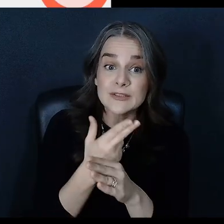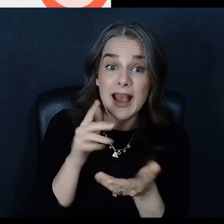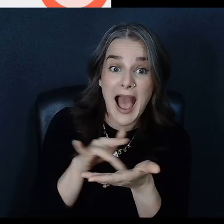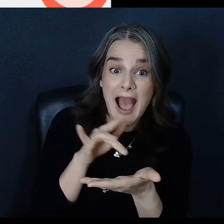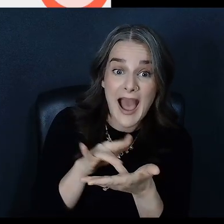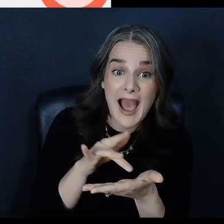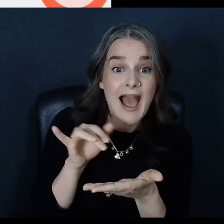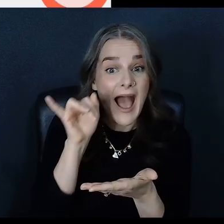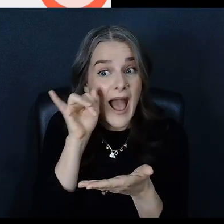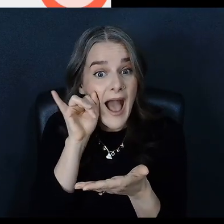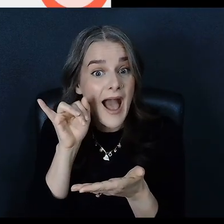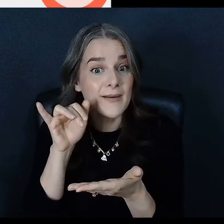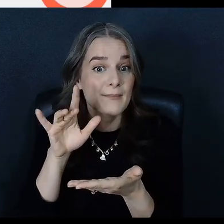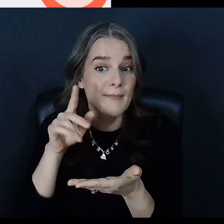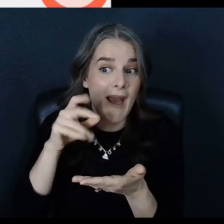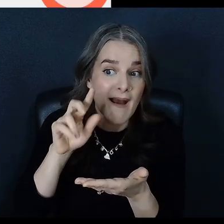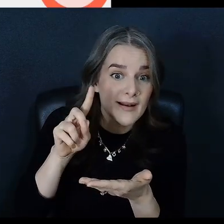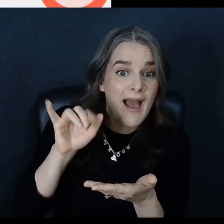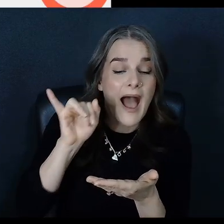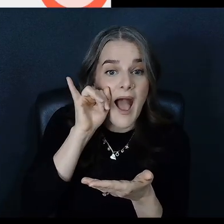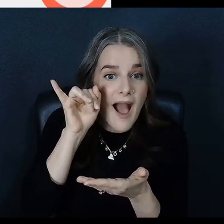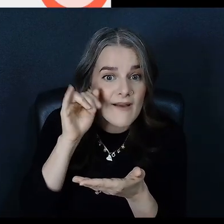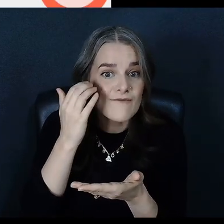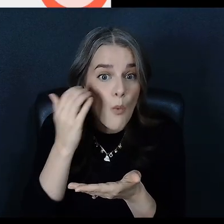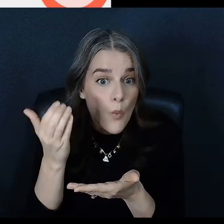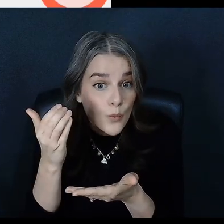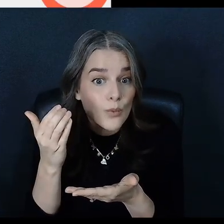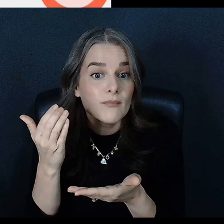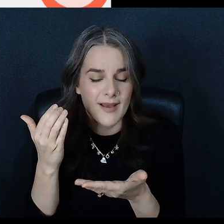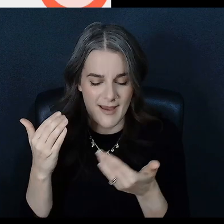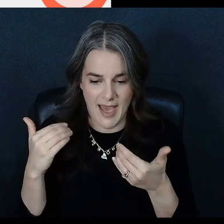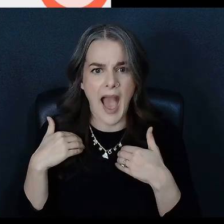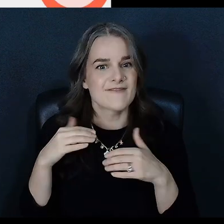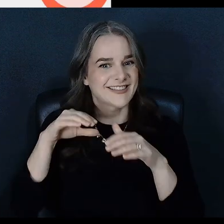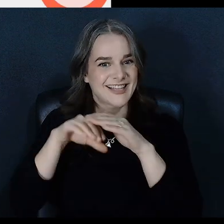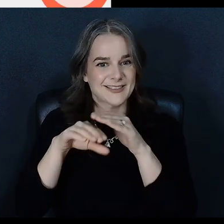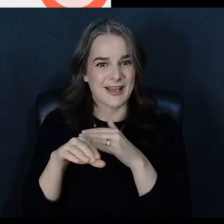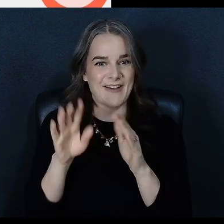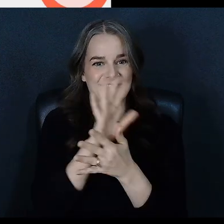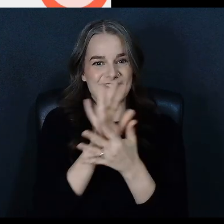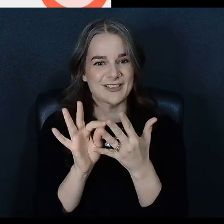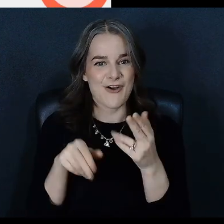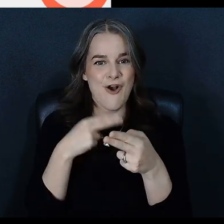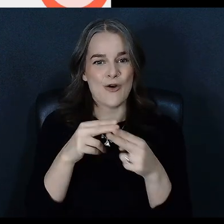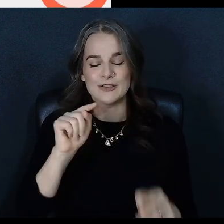is there is a whole section called Touch. And there is a function in there. It was previously called Assistive Touch.